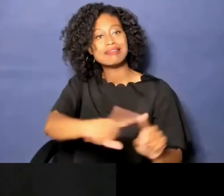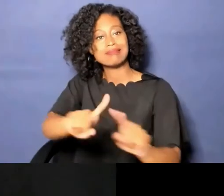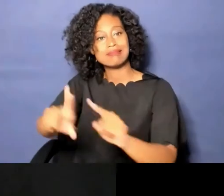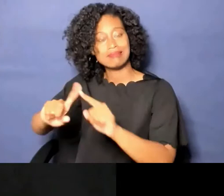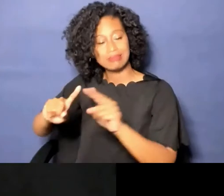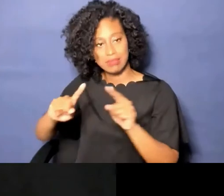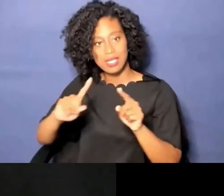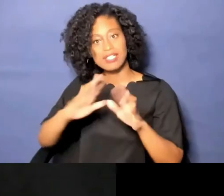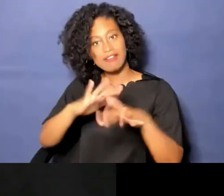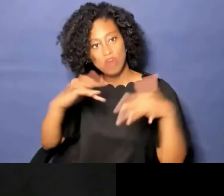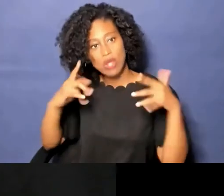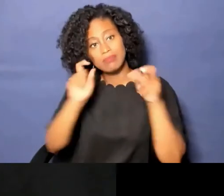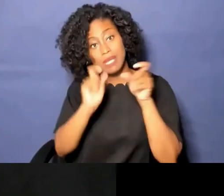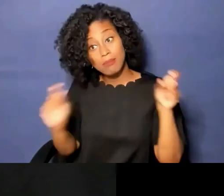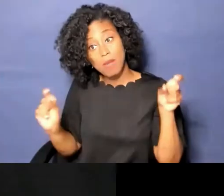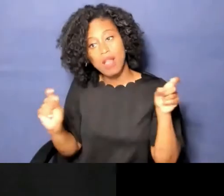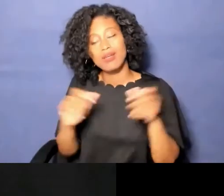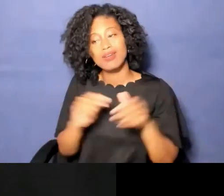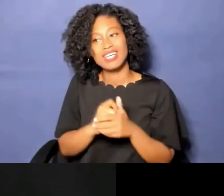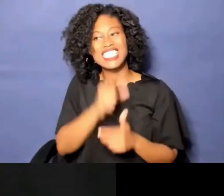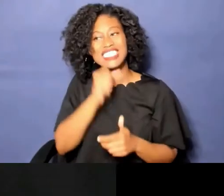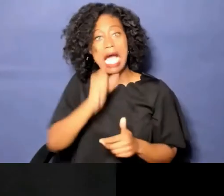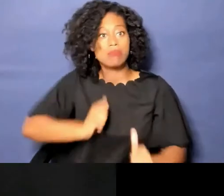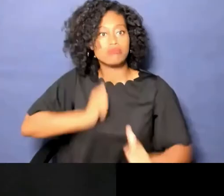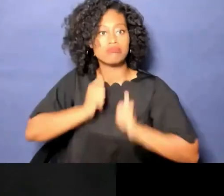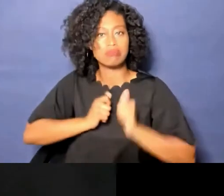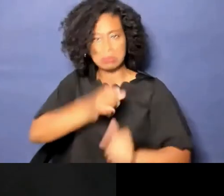actively racist intent.